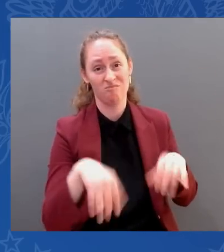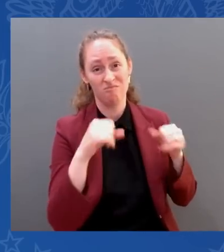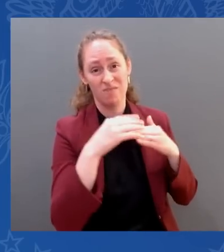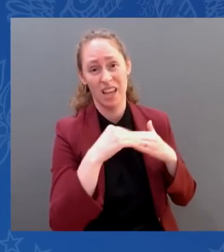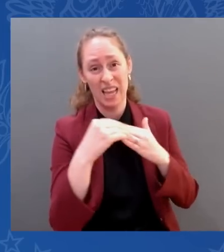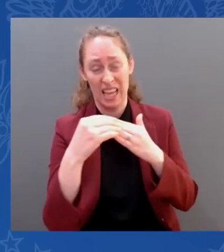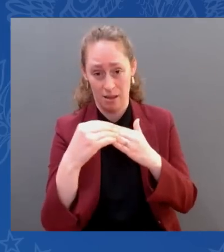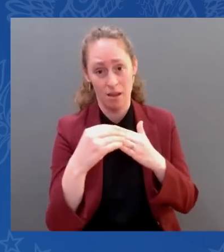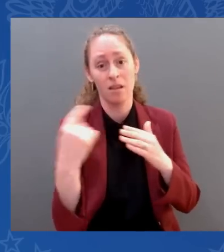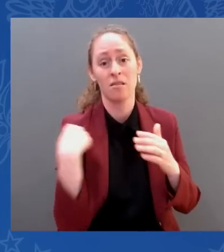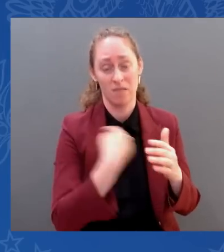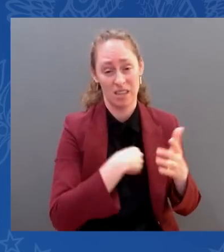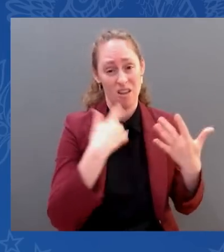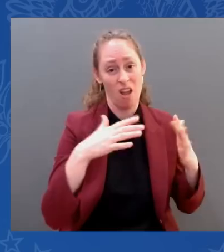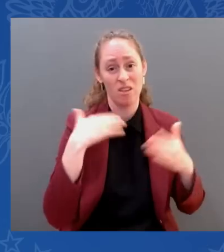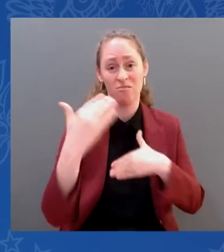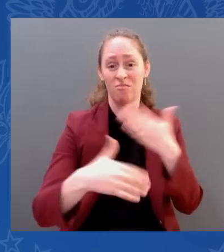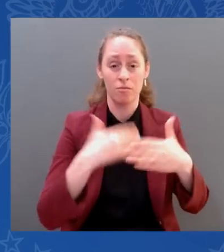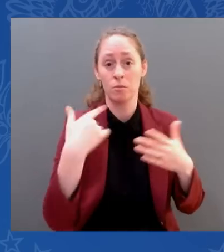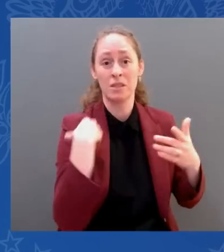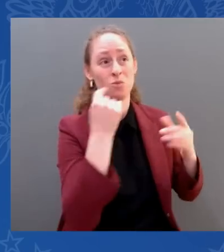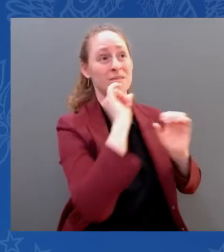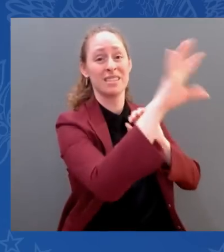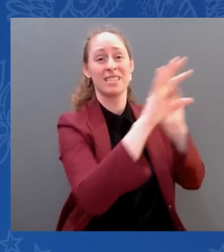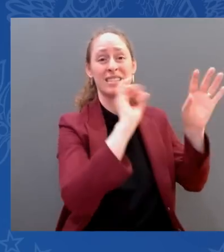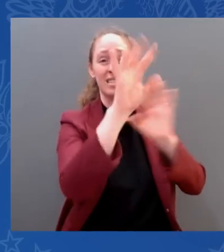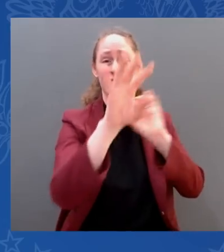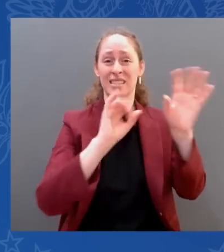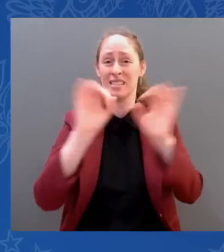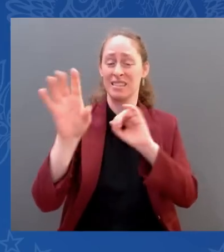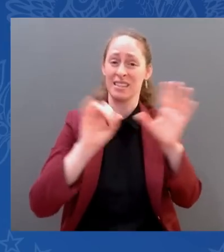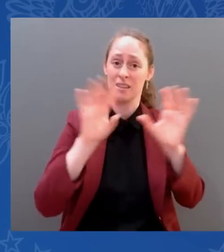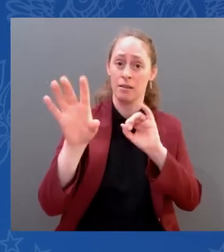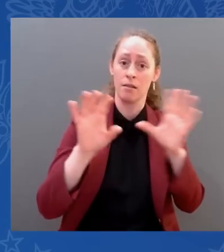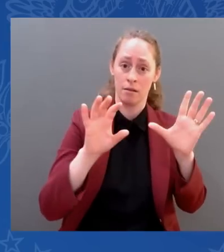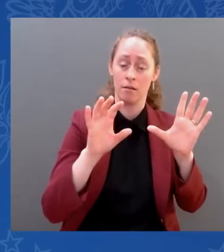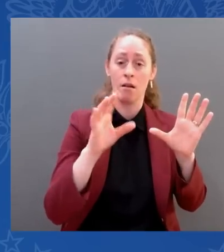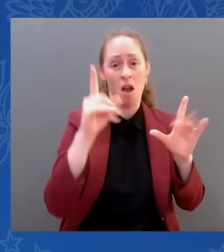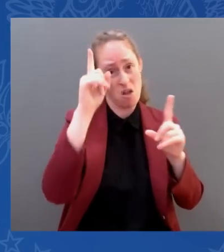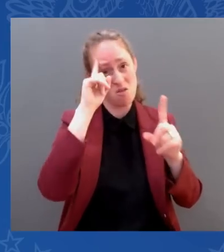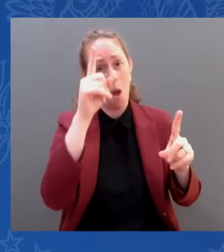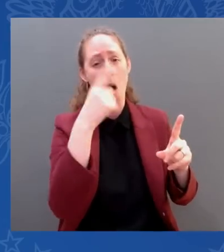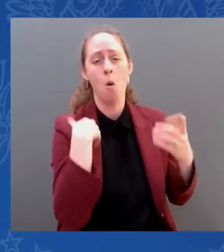And I'm working closely with our European partners to get 20 million tons of grain locked in Ukraine.